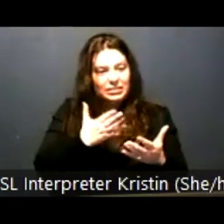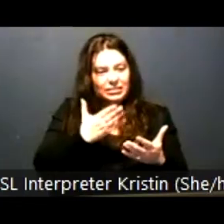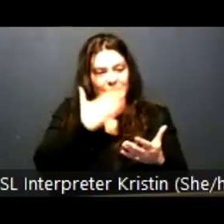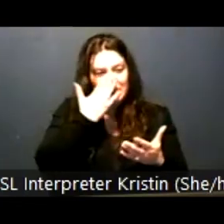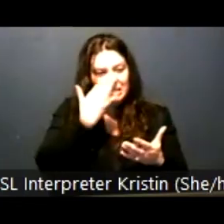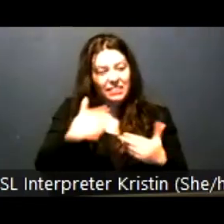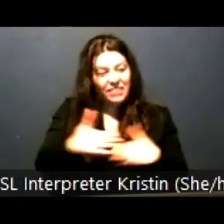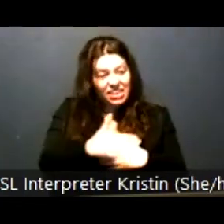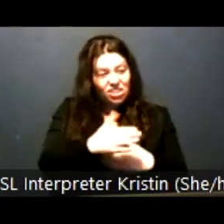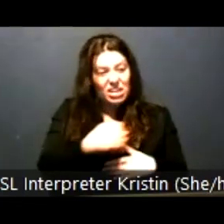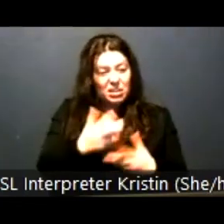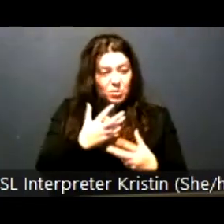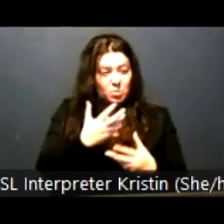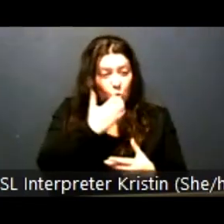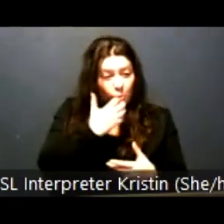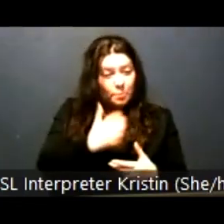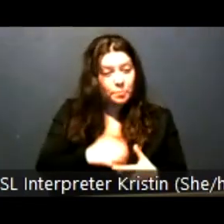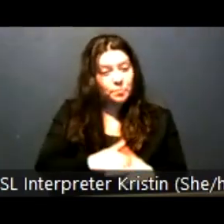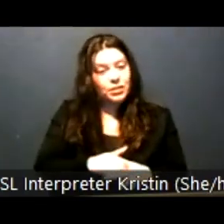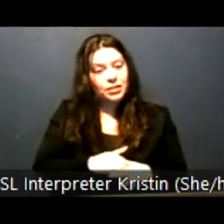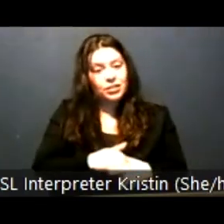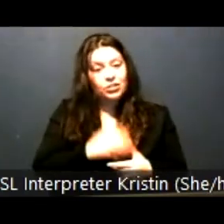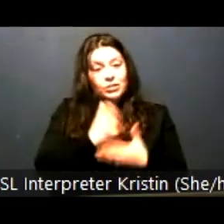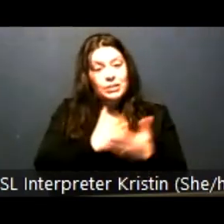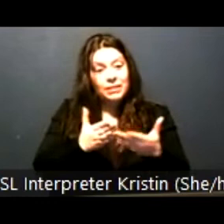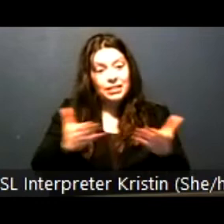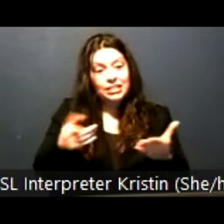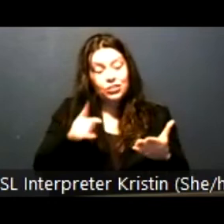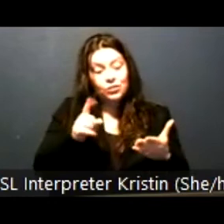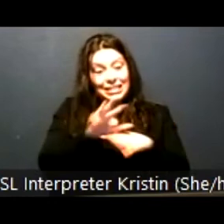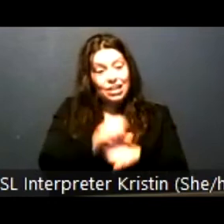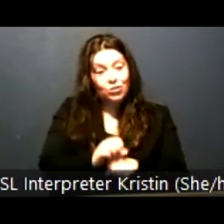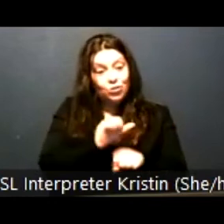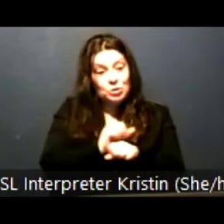and um you know some of the things you have to get used to when you're working outside is mosquitoes